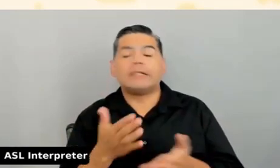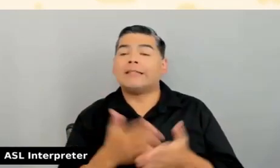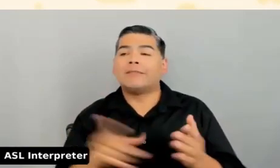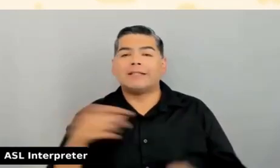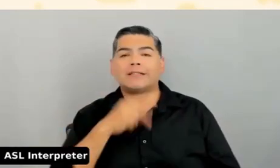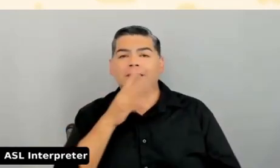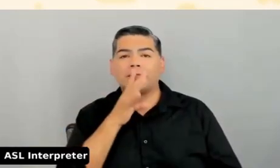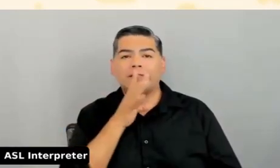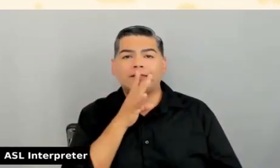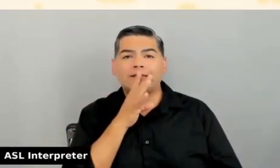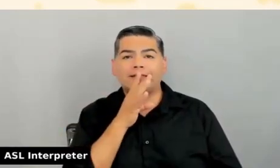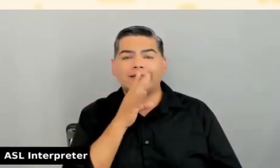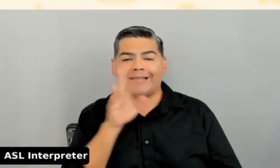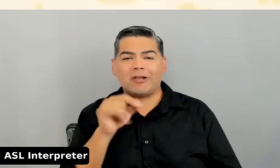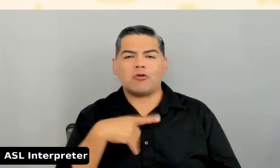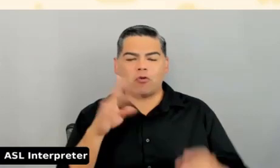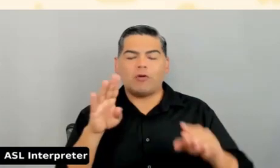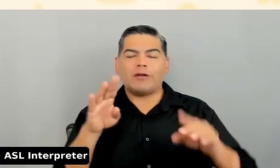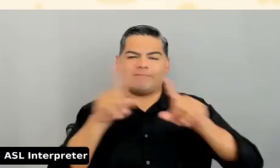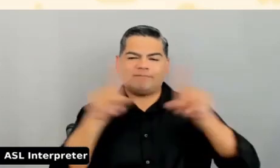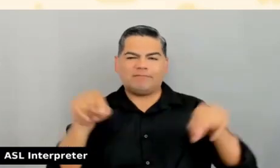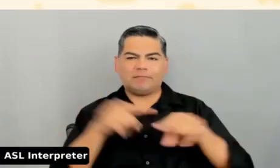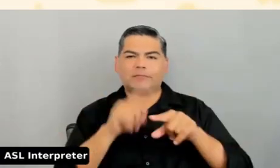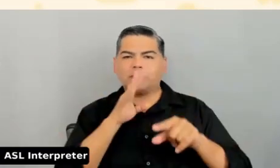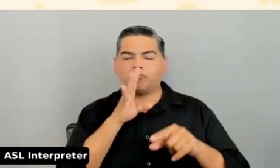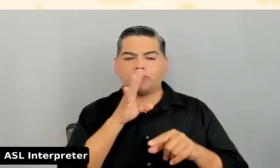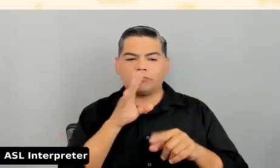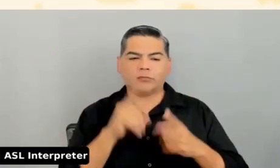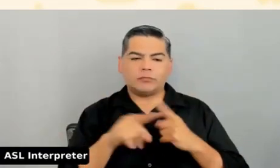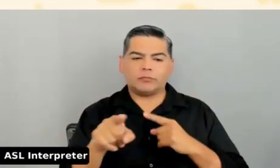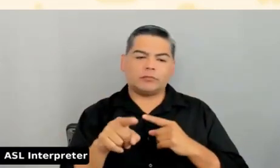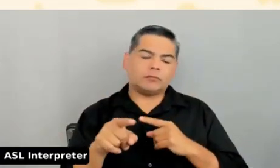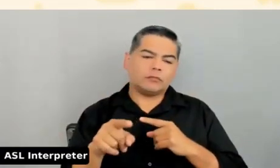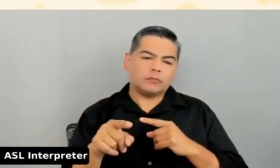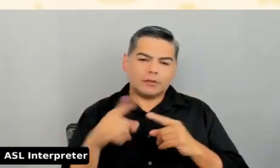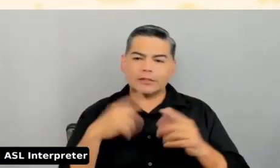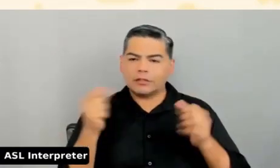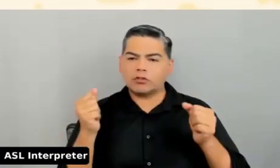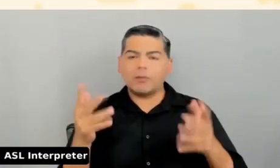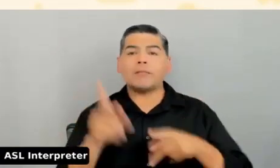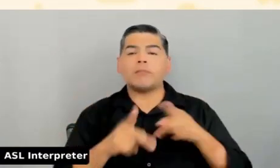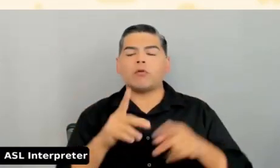You can have your browser speak text to you. This can be used by a number of people with dyslexia